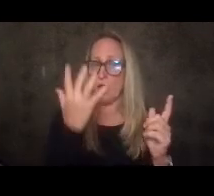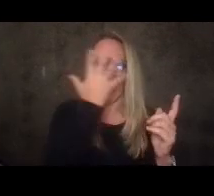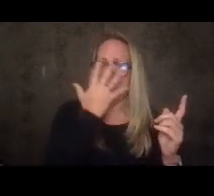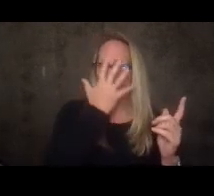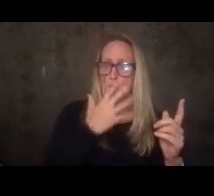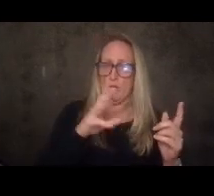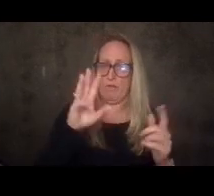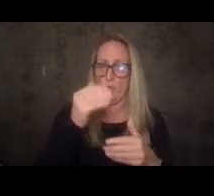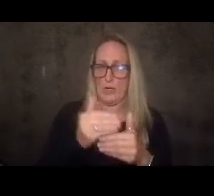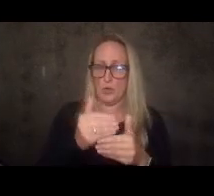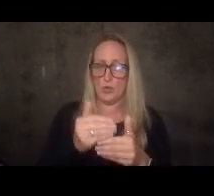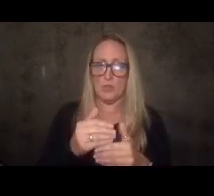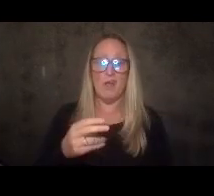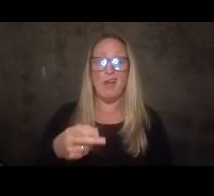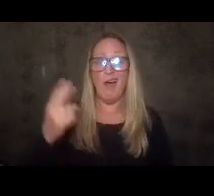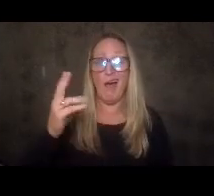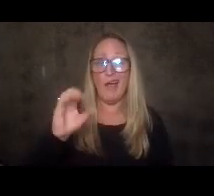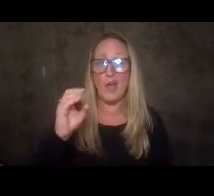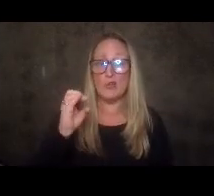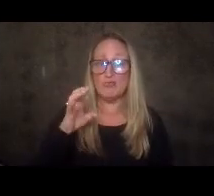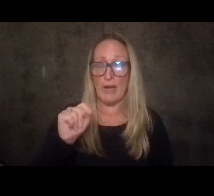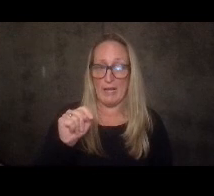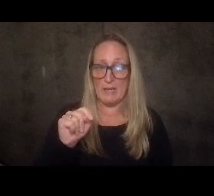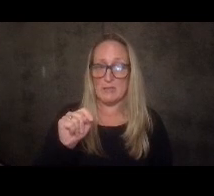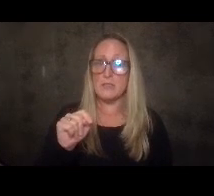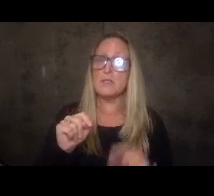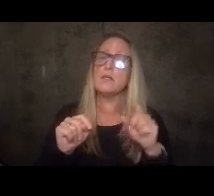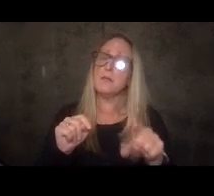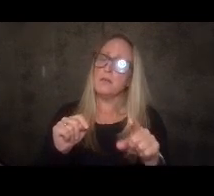in the high contrast area. This is going to be probably for very